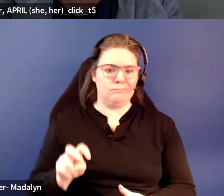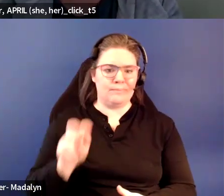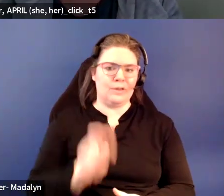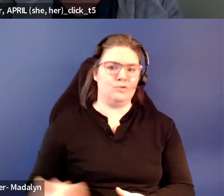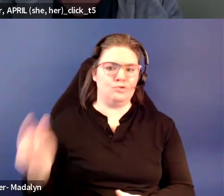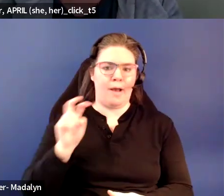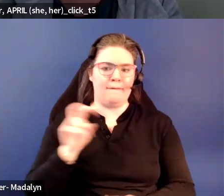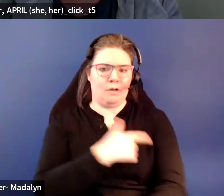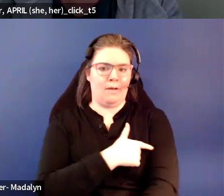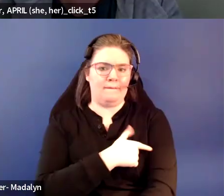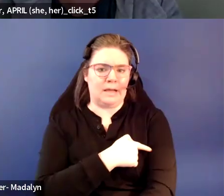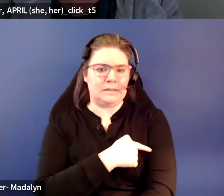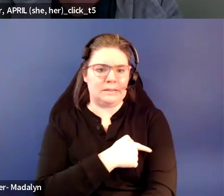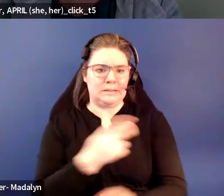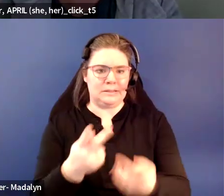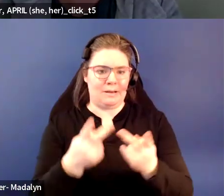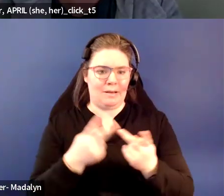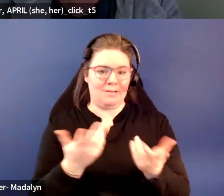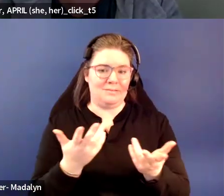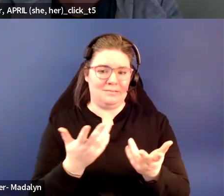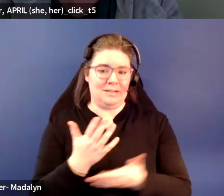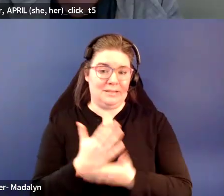Sierra Royster, APRIL (she, her): I know some people have had luck with that.